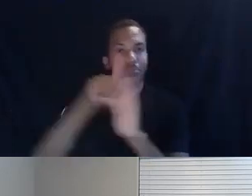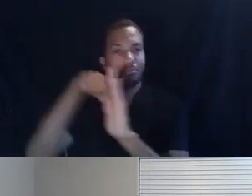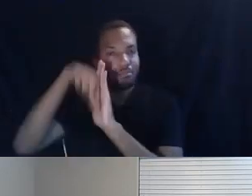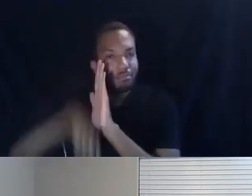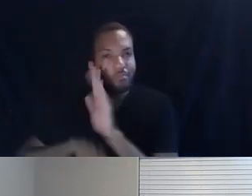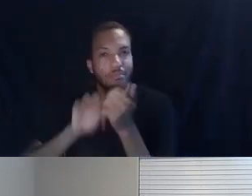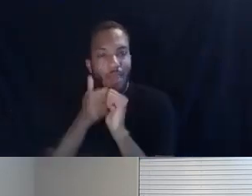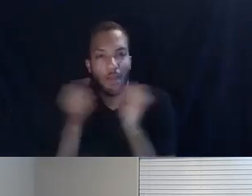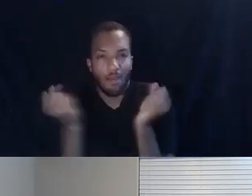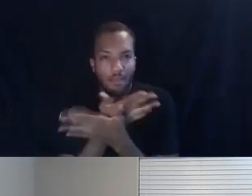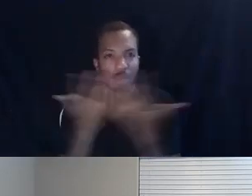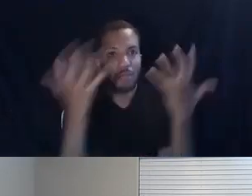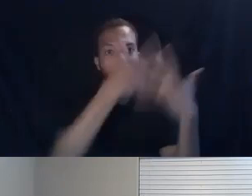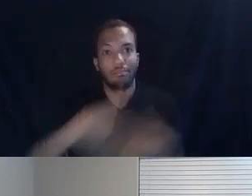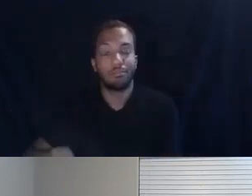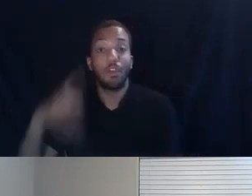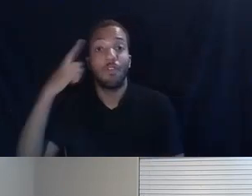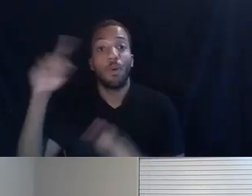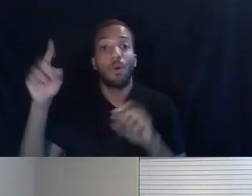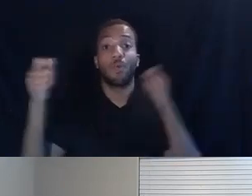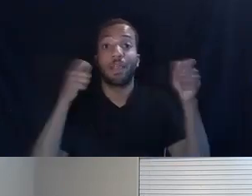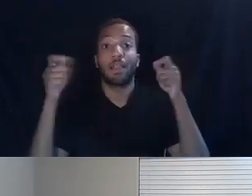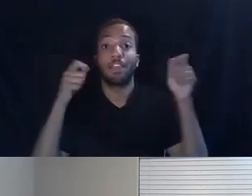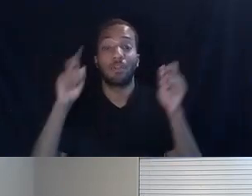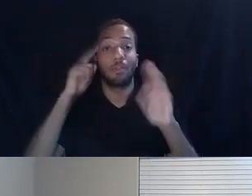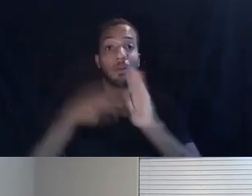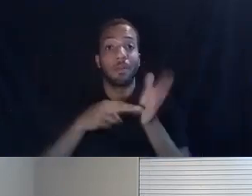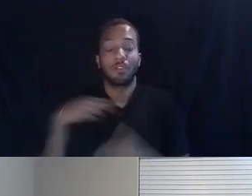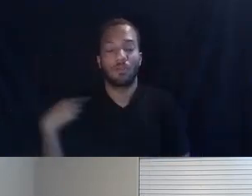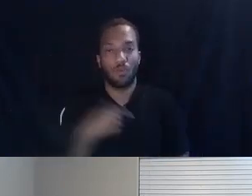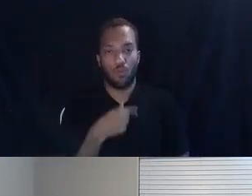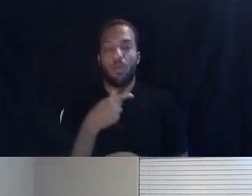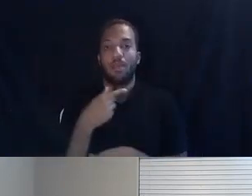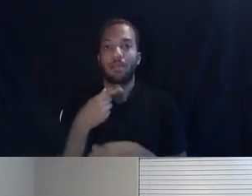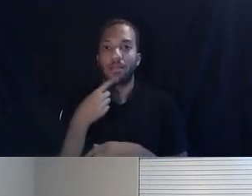So for like regulations, purpose, we define community benefit at both the state and the federal level.